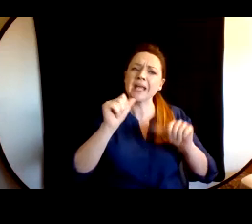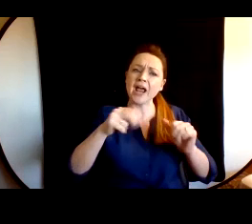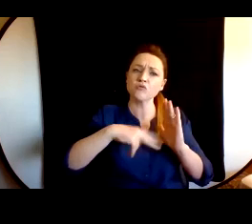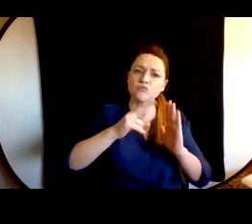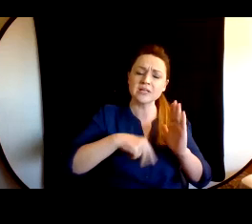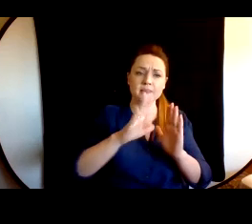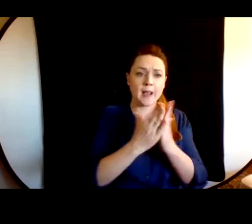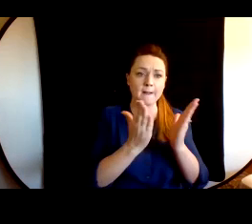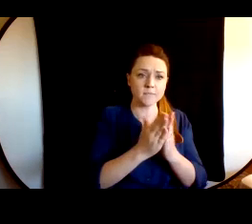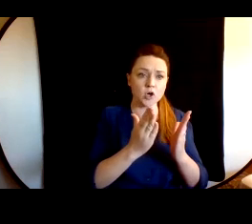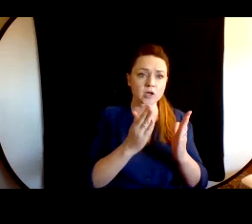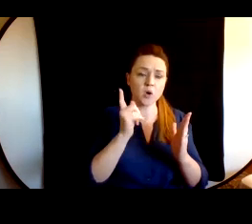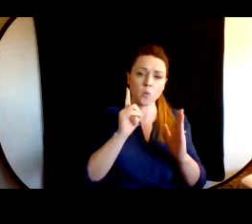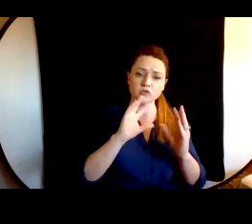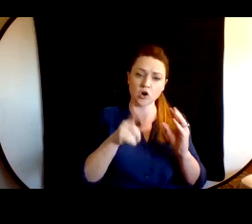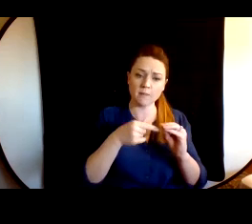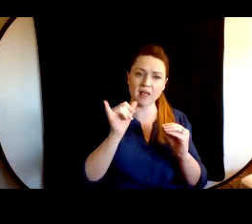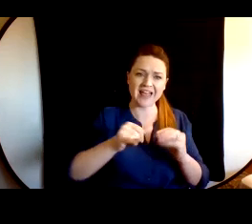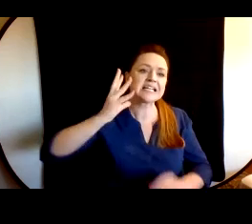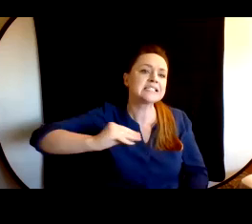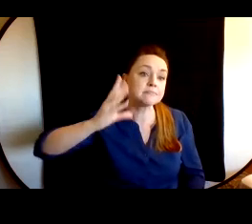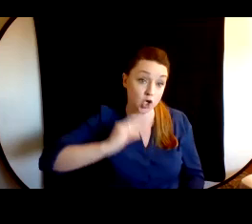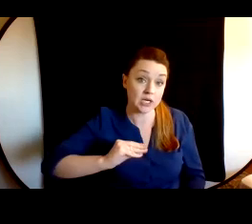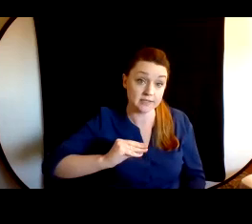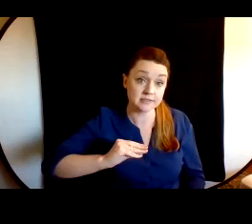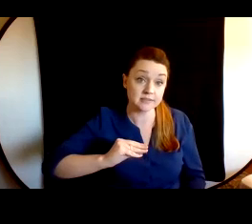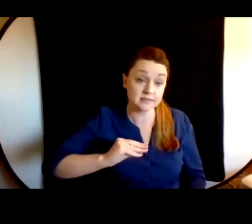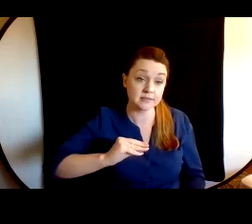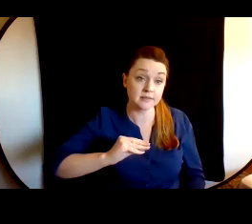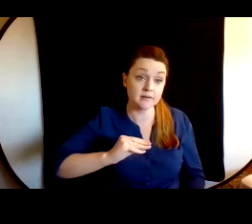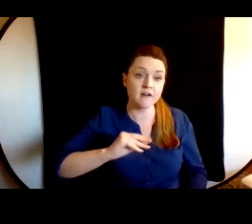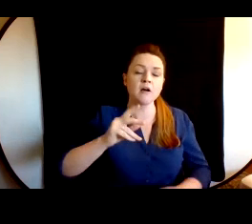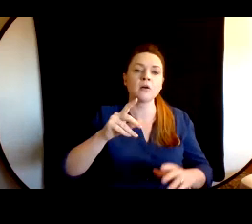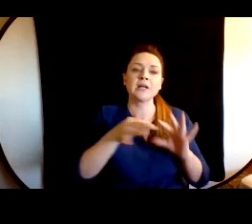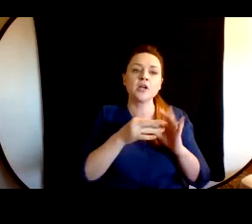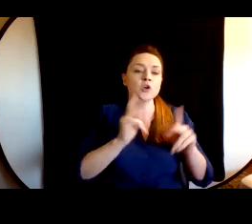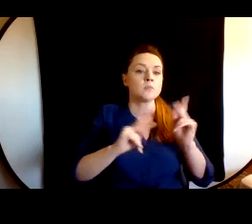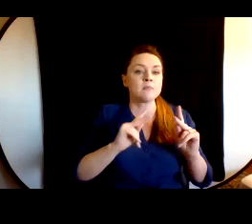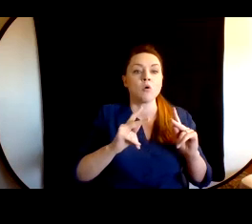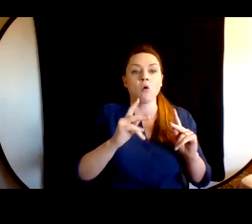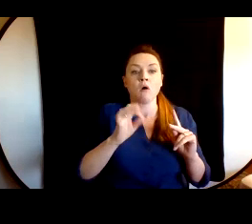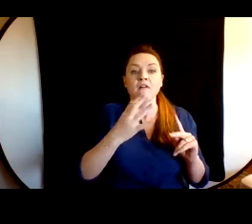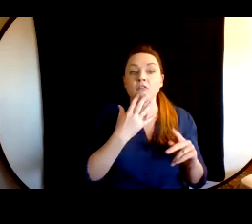to some of those intersectional experiences in terms of folks who are people of color, who also have autism.